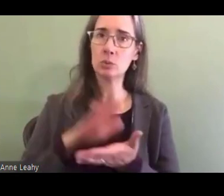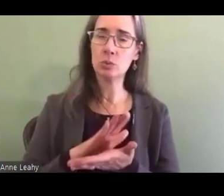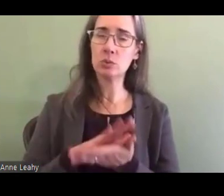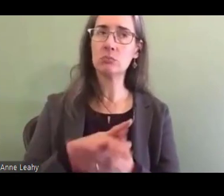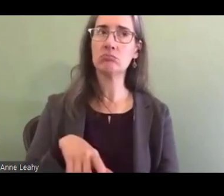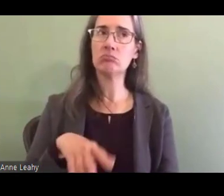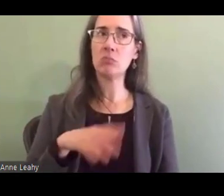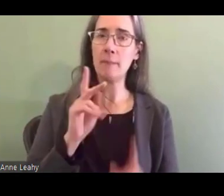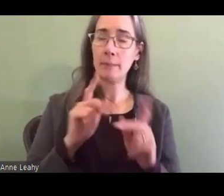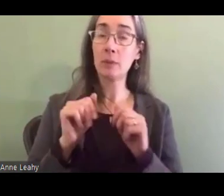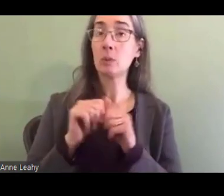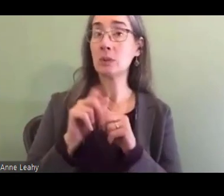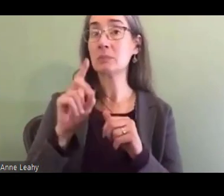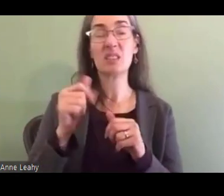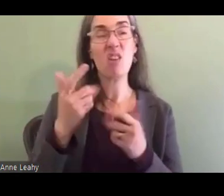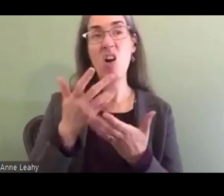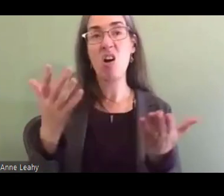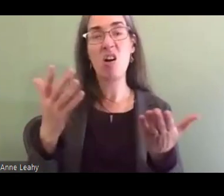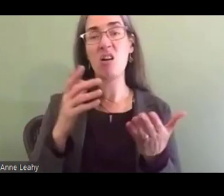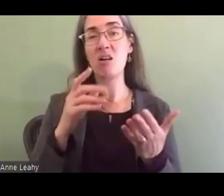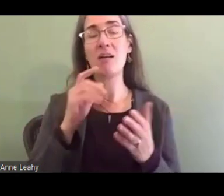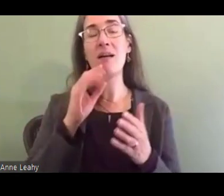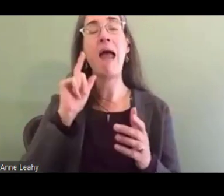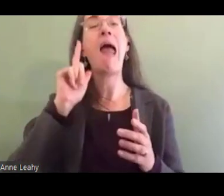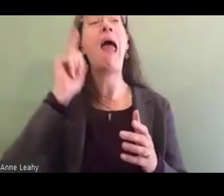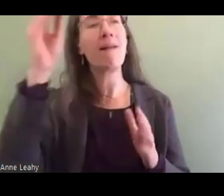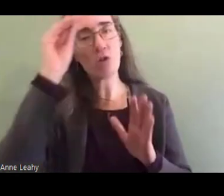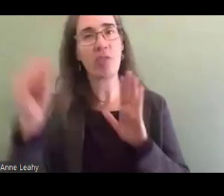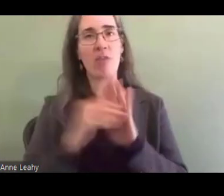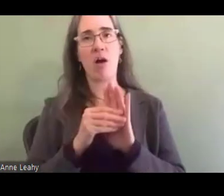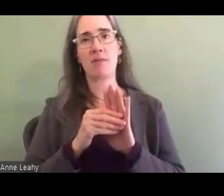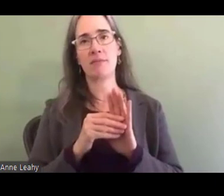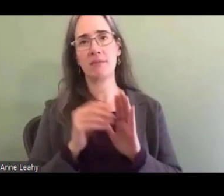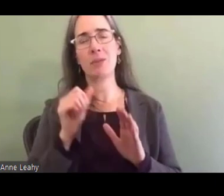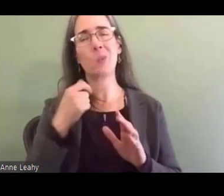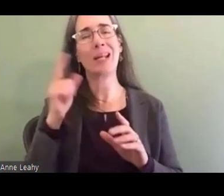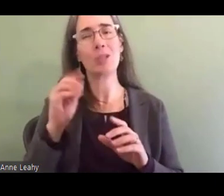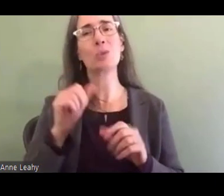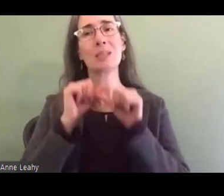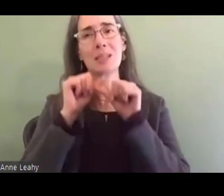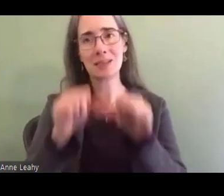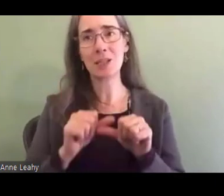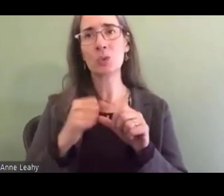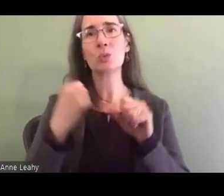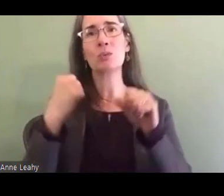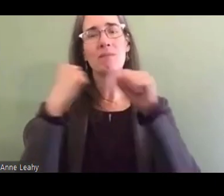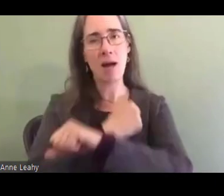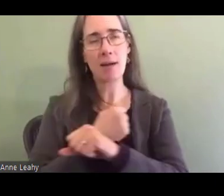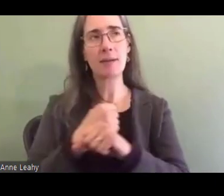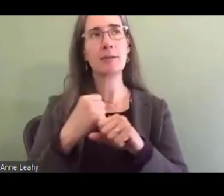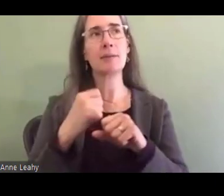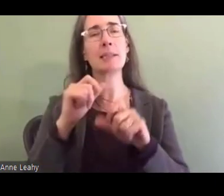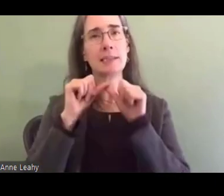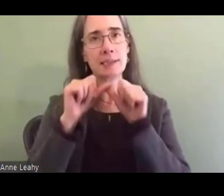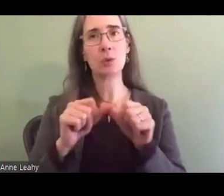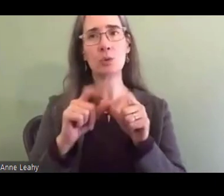people with disabilities are an afterthought. And that we need to continue the fight, continue to push forward